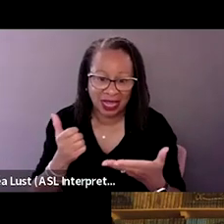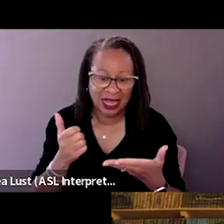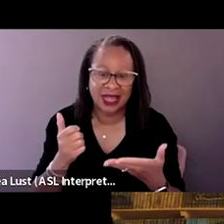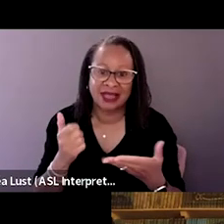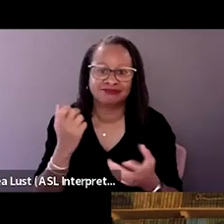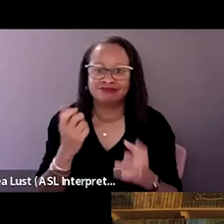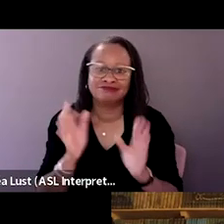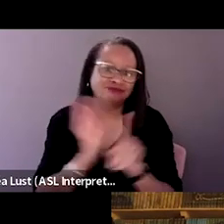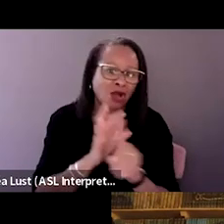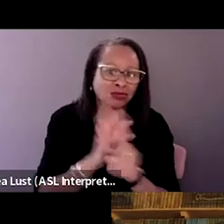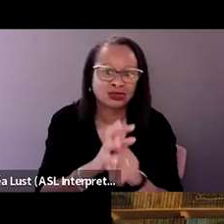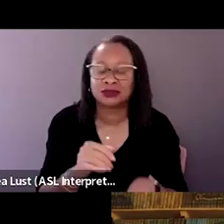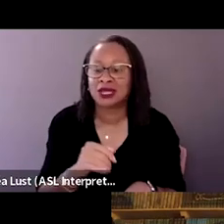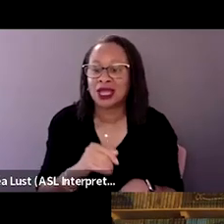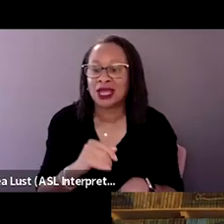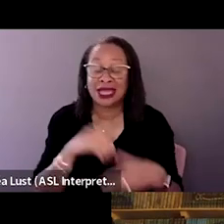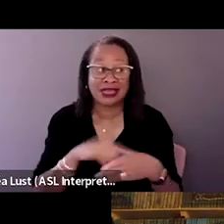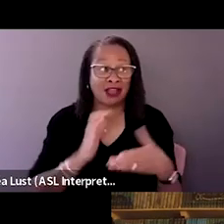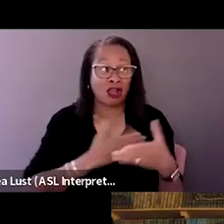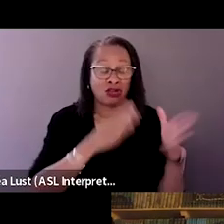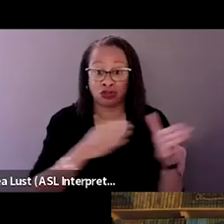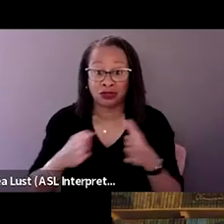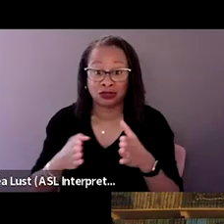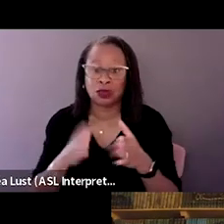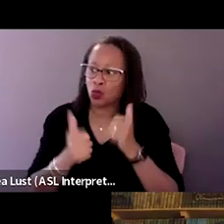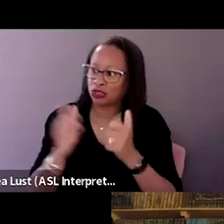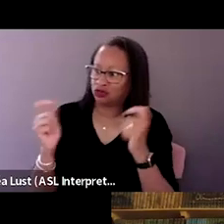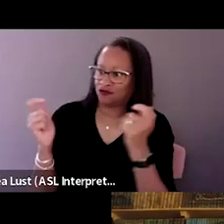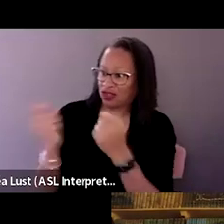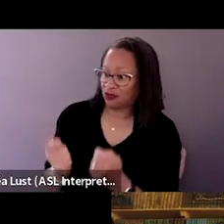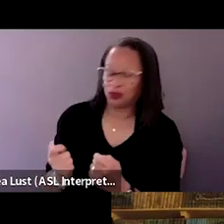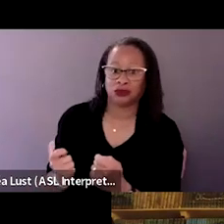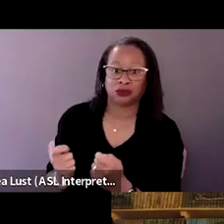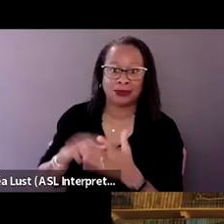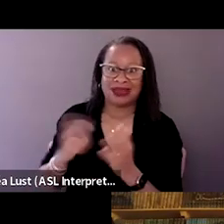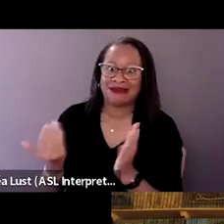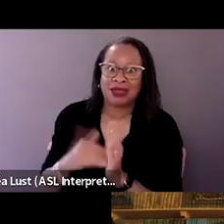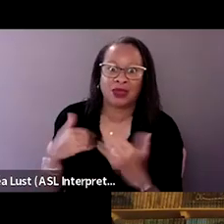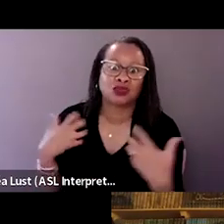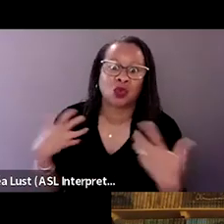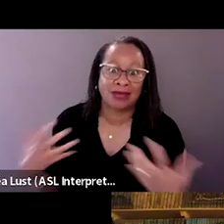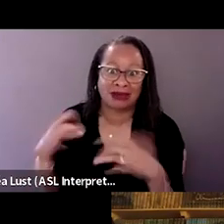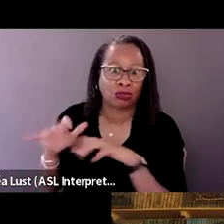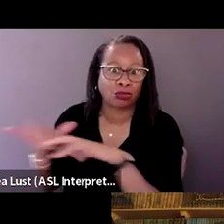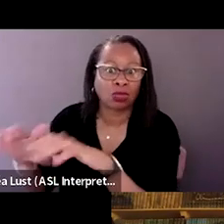And also within our strategies which festival are we talking about? Because again, there are so many festivals and you know, you can have a different target